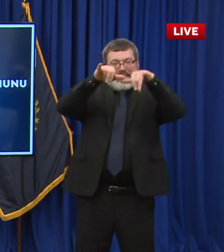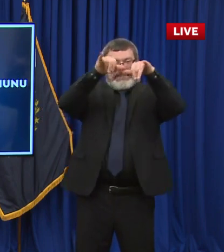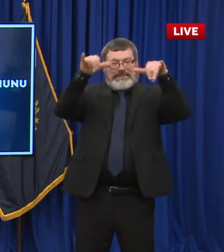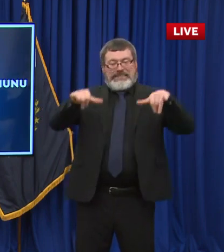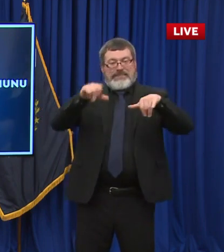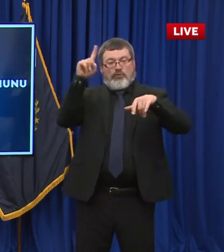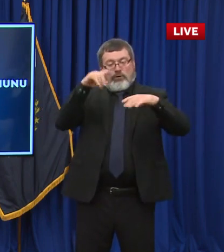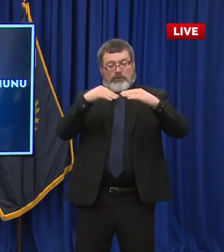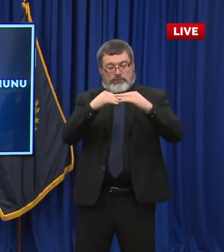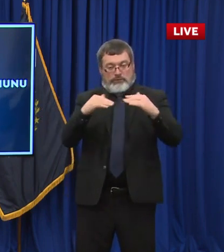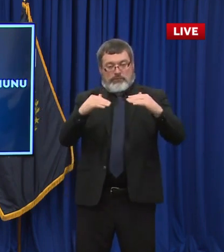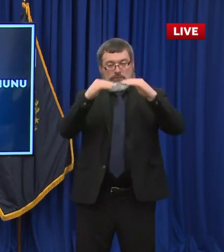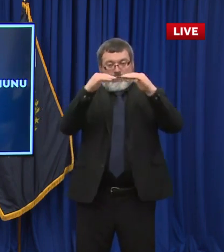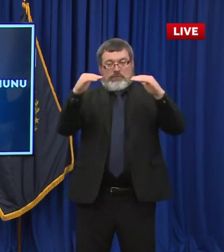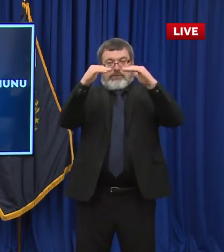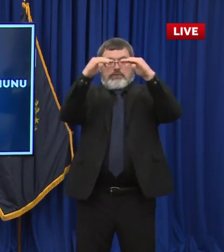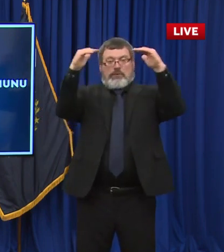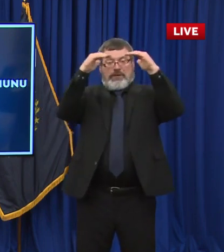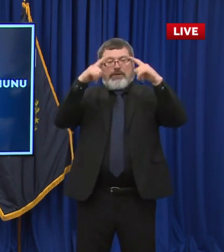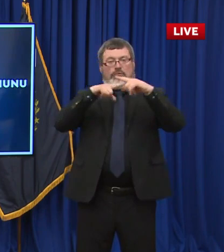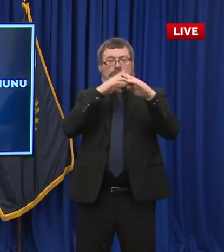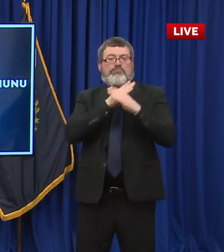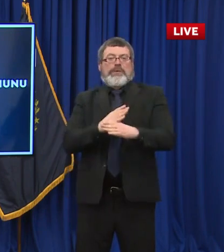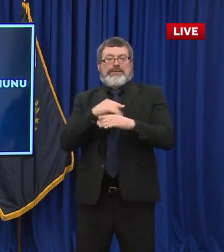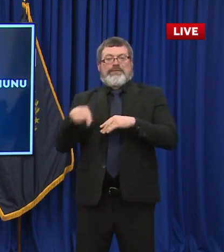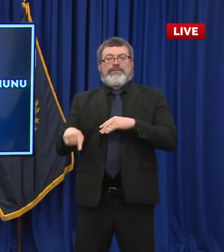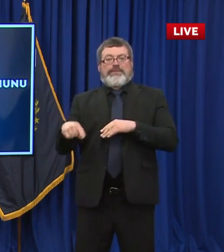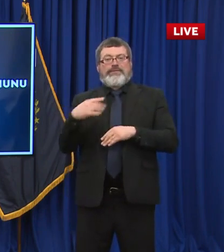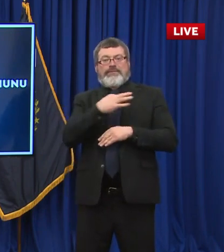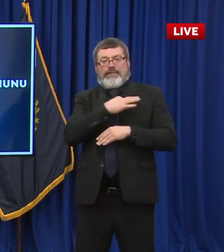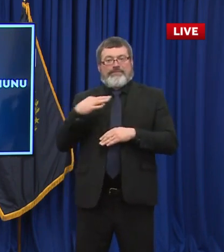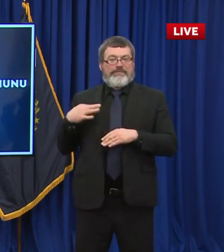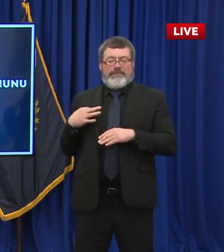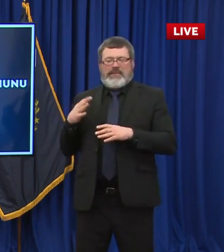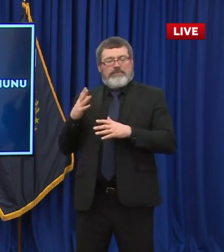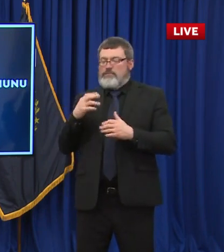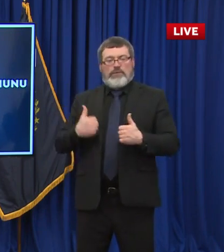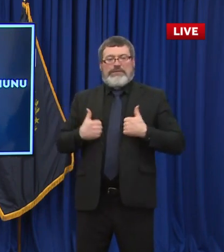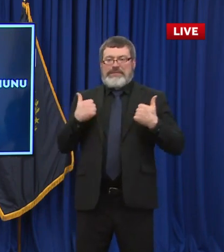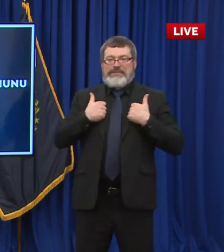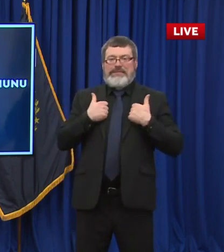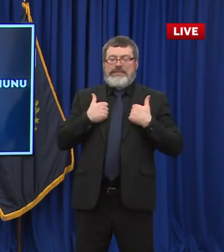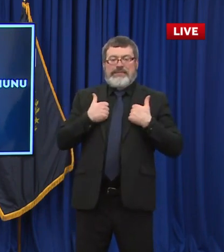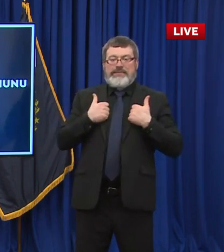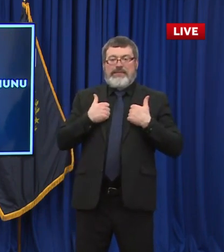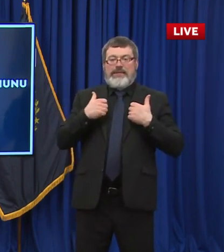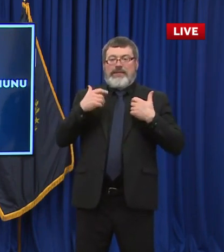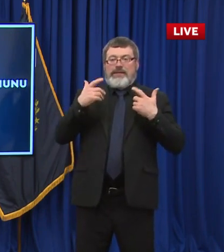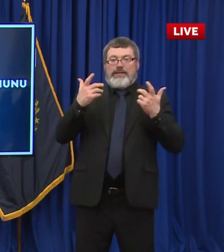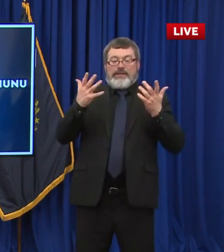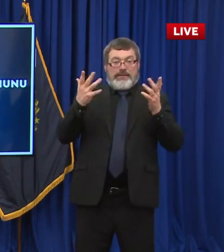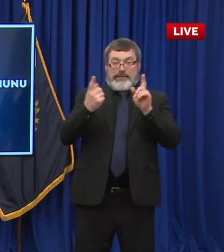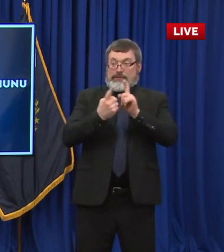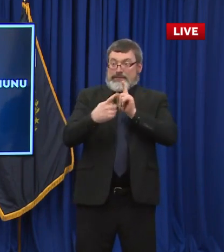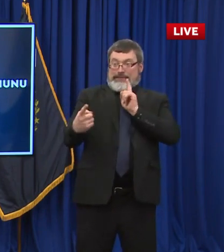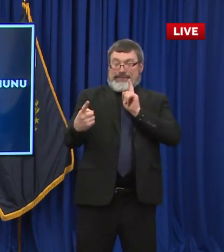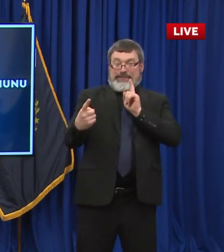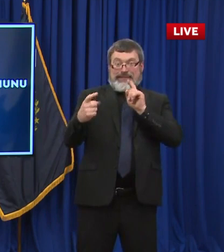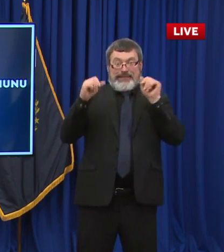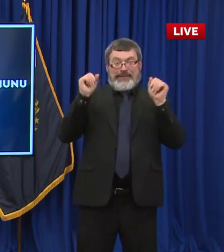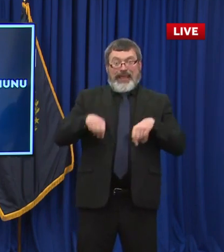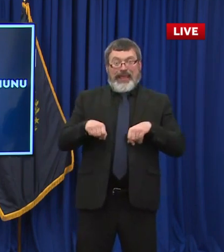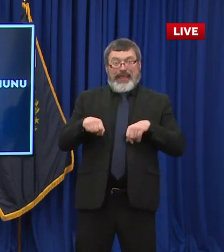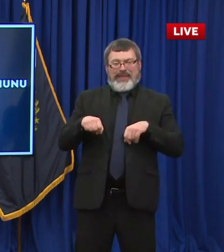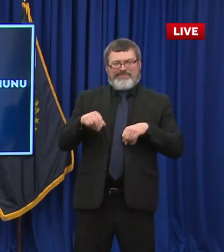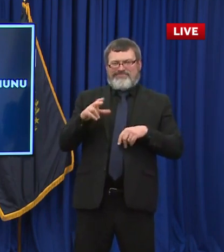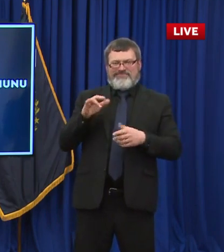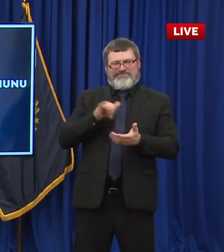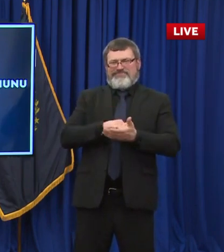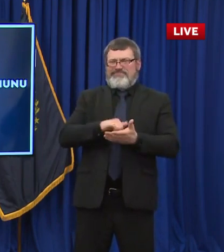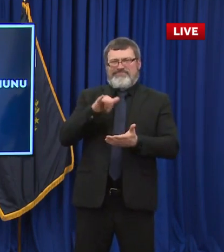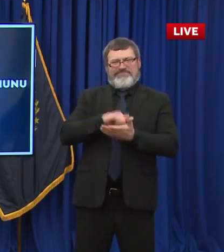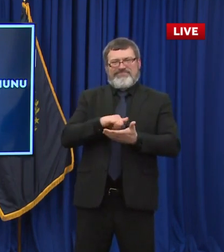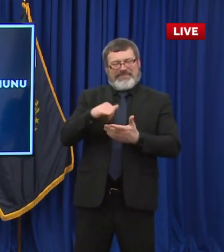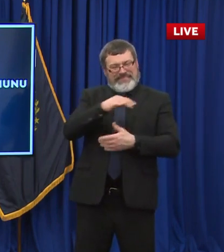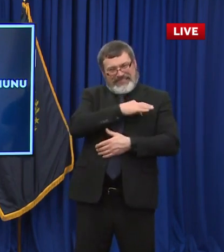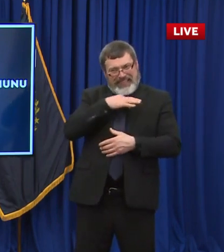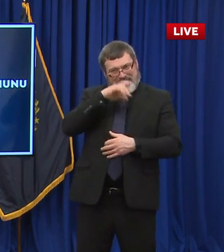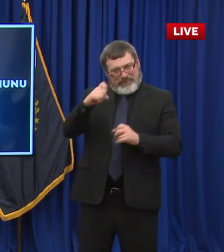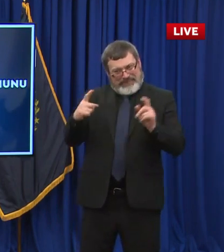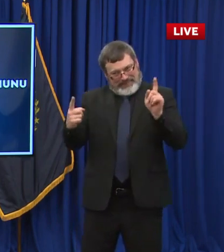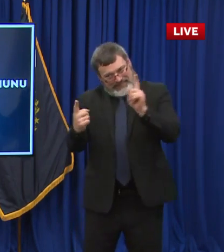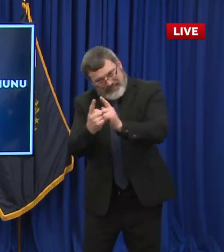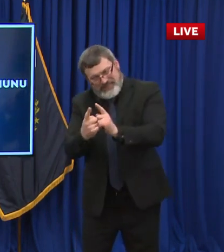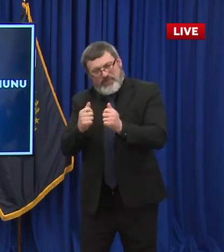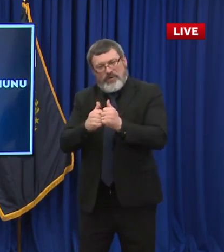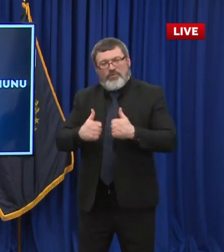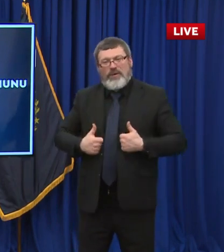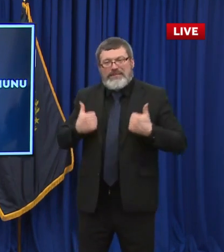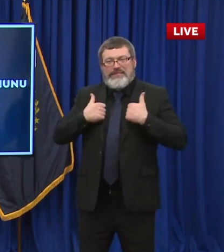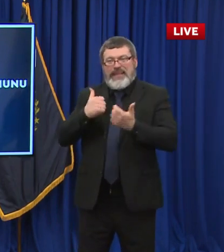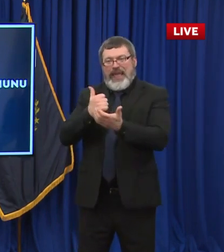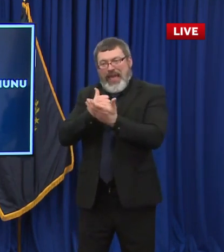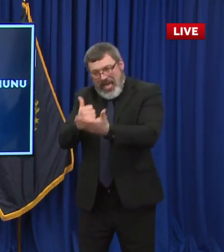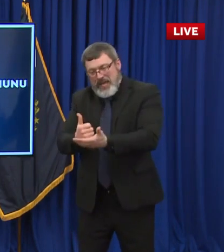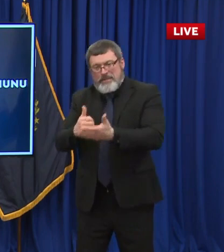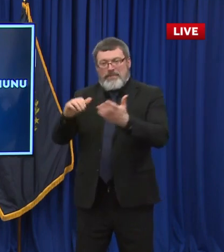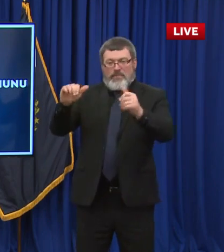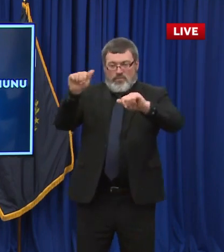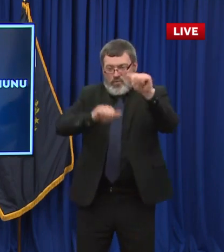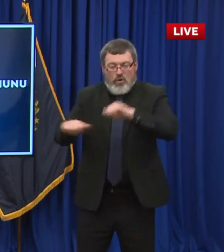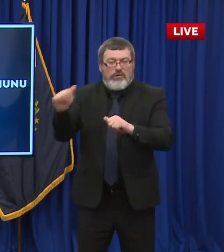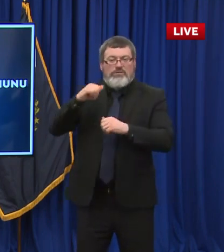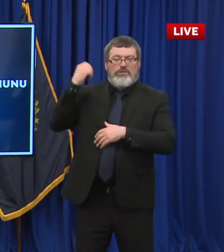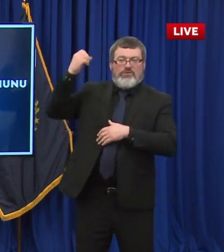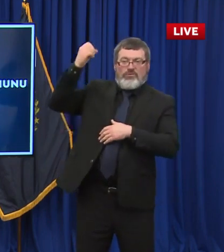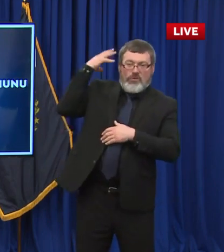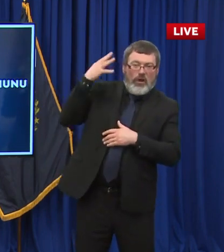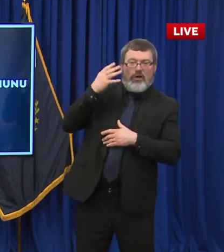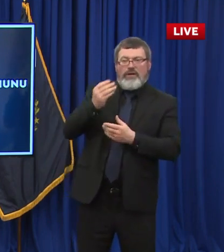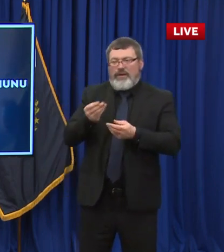AGAIN, IT REQUIRES MULTIPLE LAYER’S OF PROTECTION TO PREVENT COVID-19 FROM BEING INTRODUCED, BUT IN HIGH-RISK SETTINGS WHERE THERE IS FREQUENT CLOSE CONTACT, HEALTH CARE VISITATION FROM